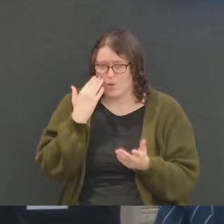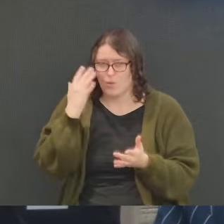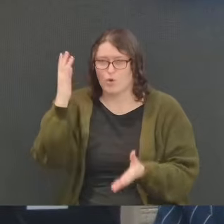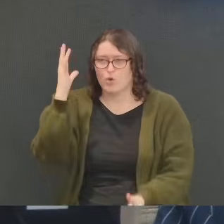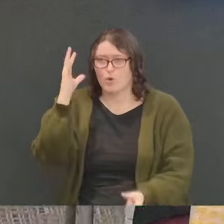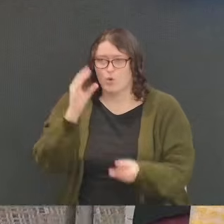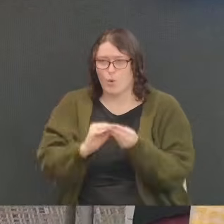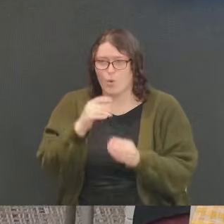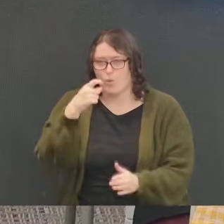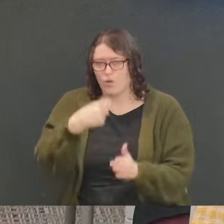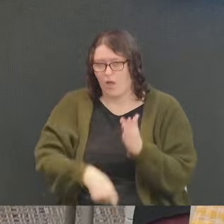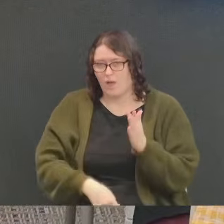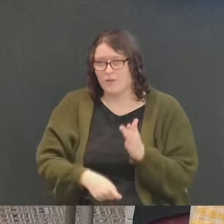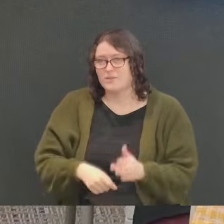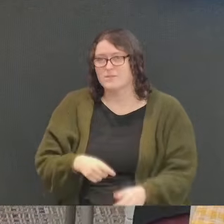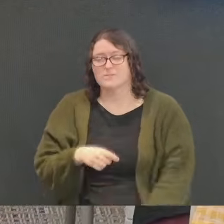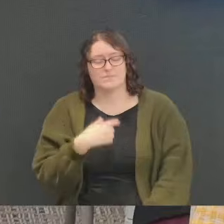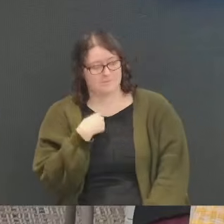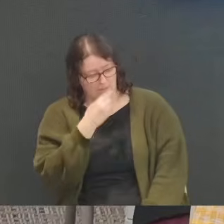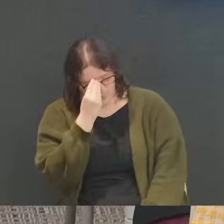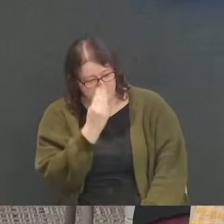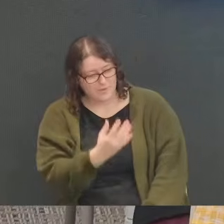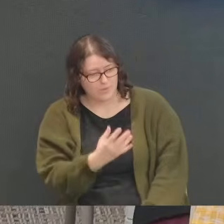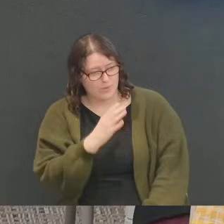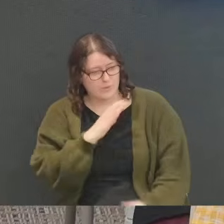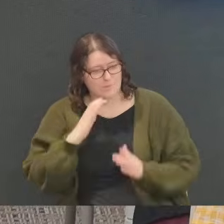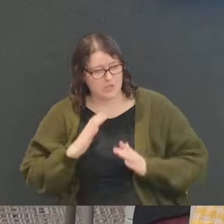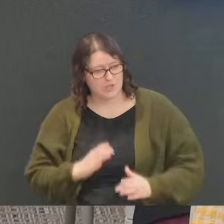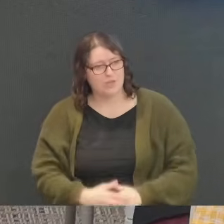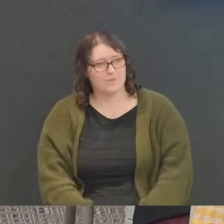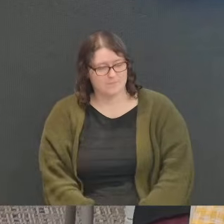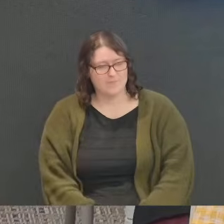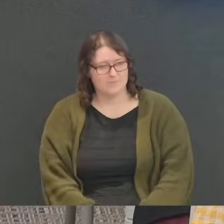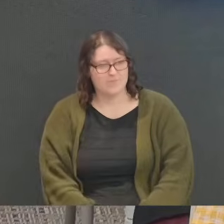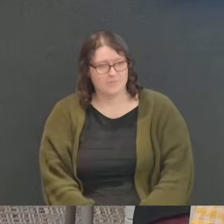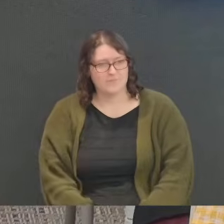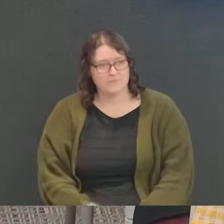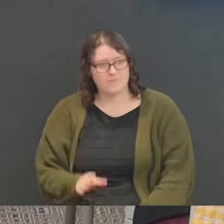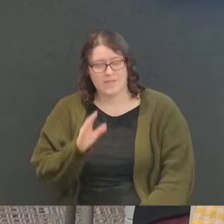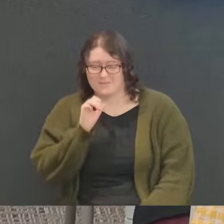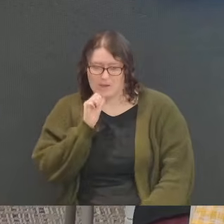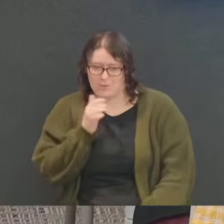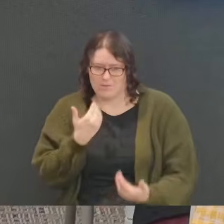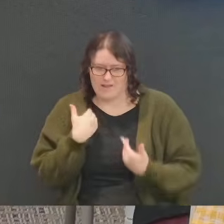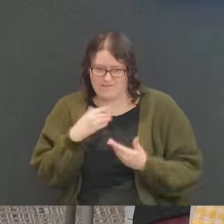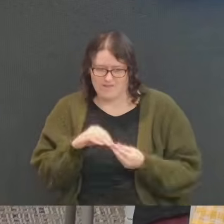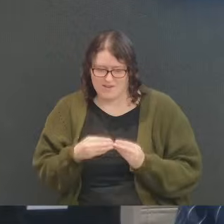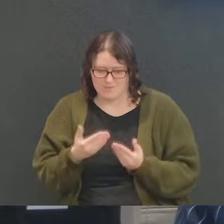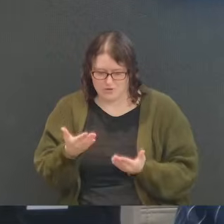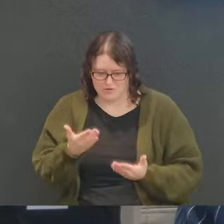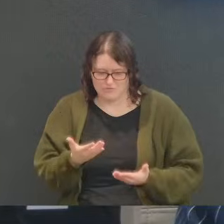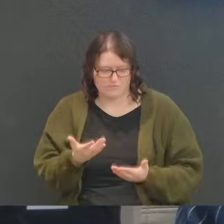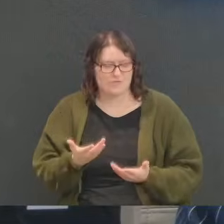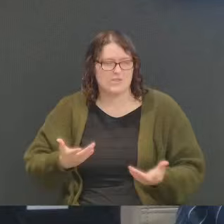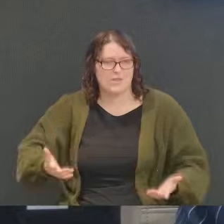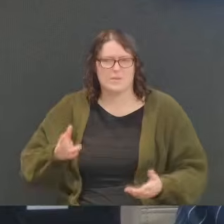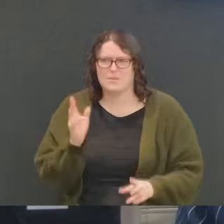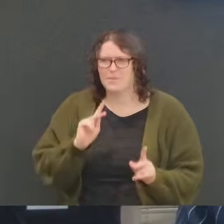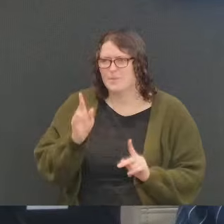from beginning to end? I can't get back to you on that, Commissioner. Yes. I don't have that in front of me. Okay. Cuz people going to hear this today. The news is over here and they're going